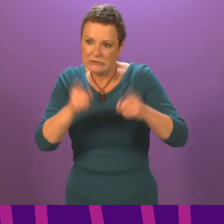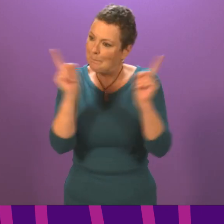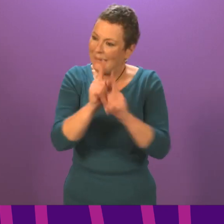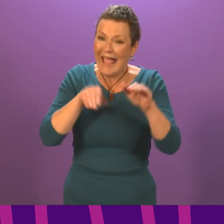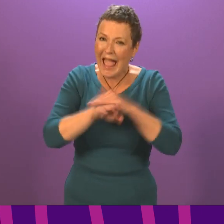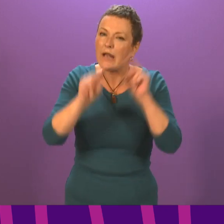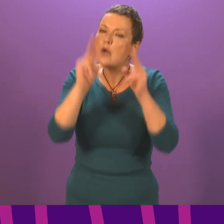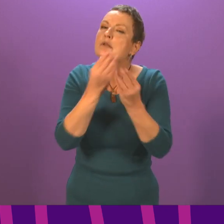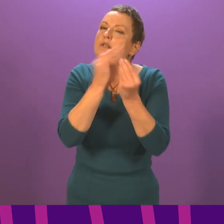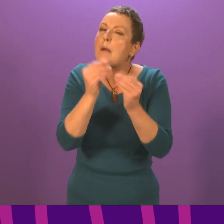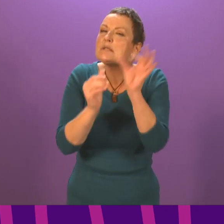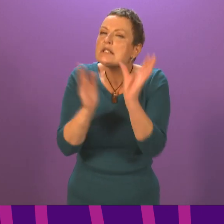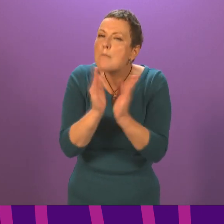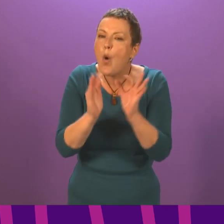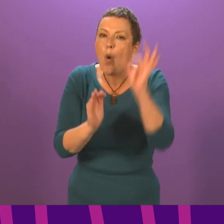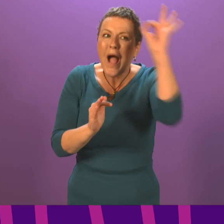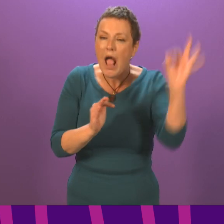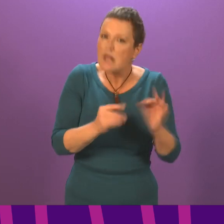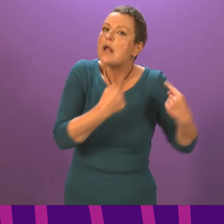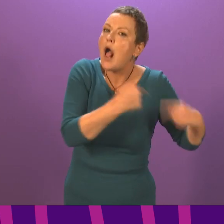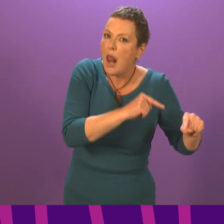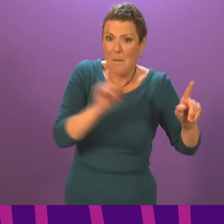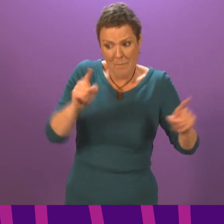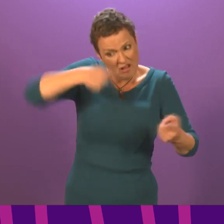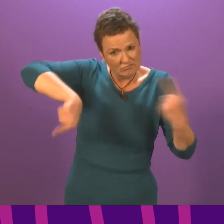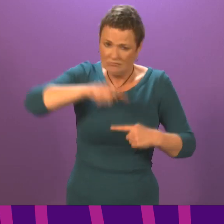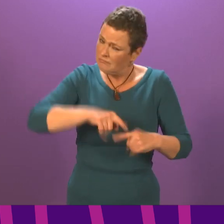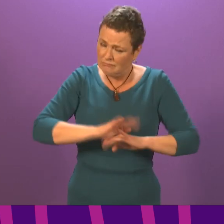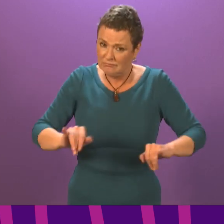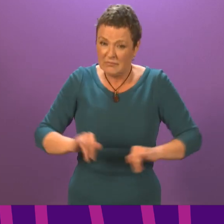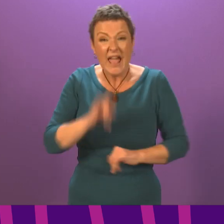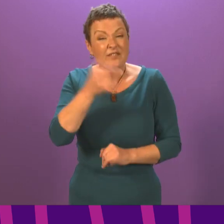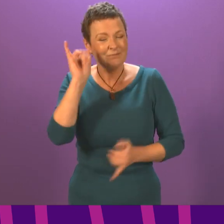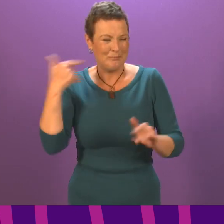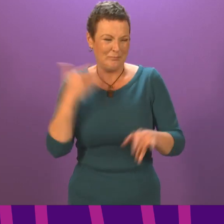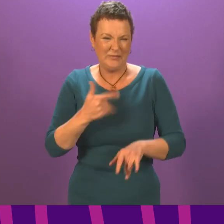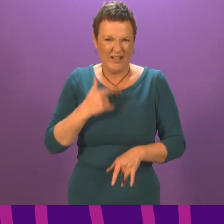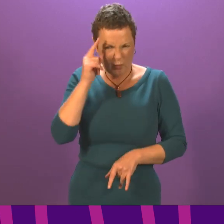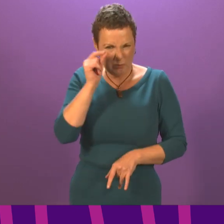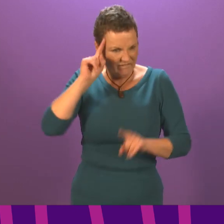houses. That is hard but necessary. If you have been dropping your guard on that recently,